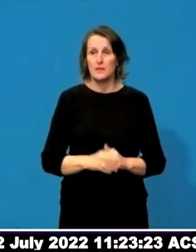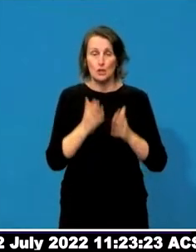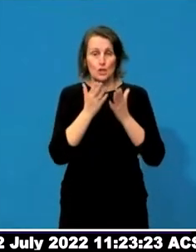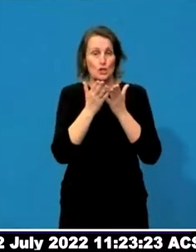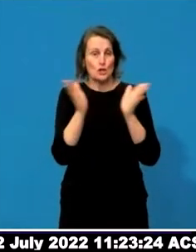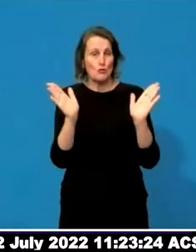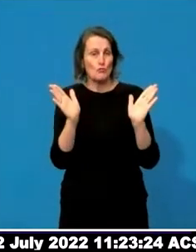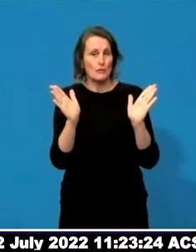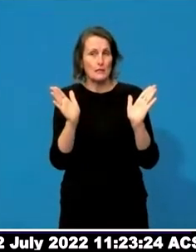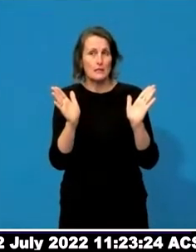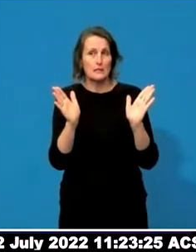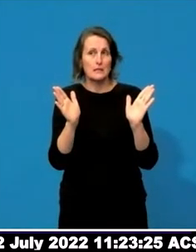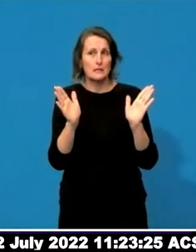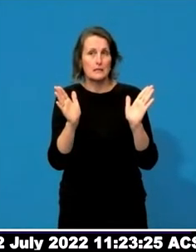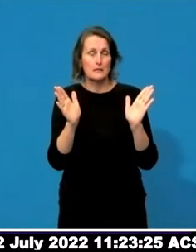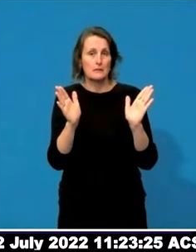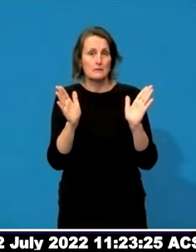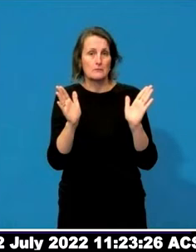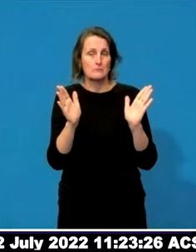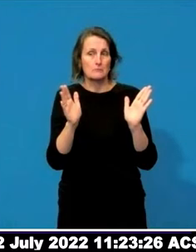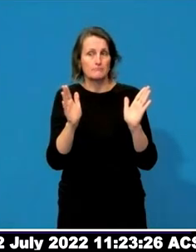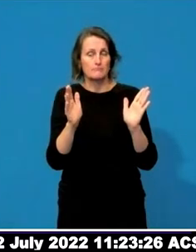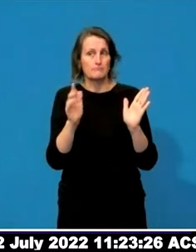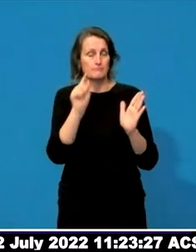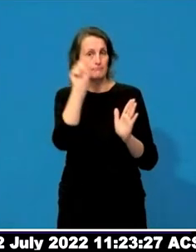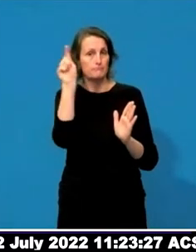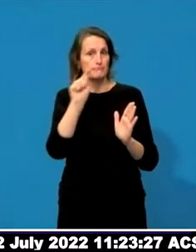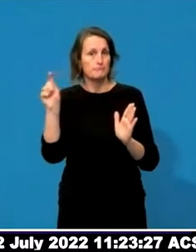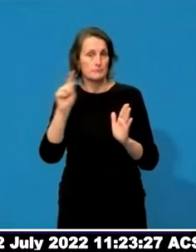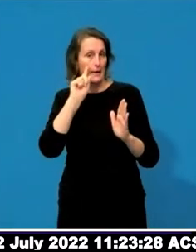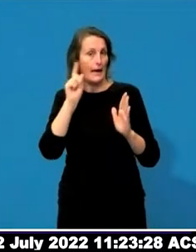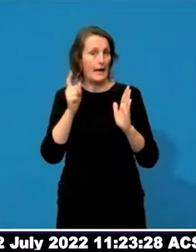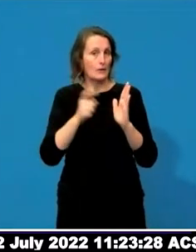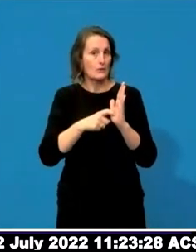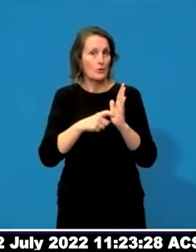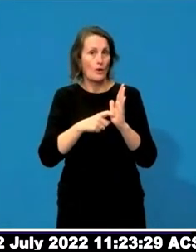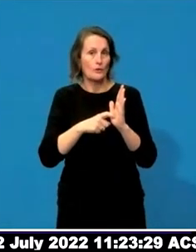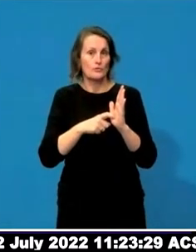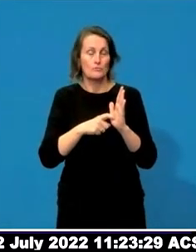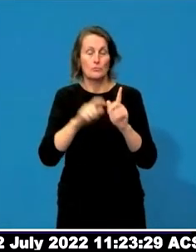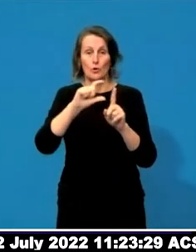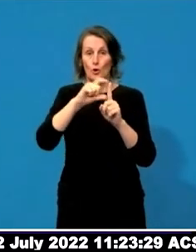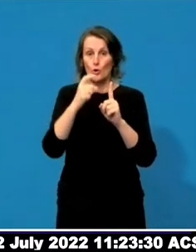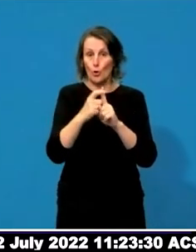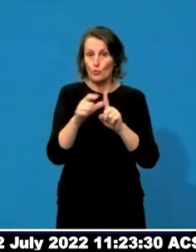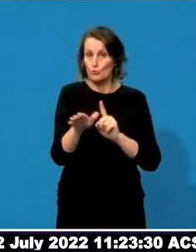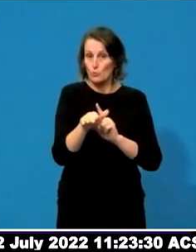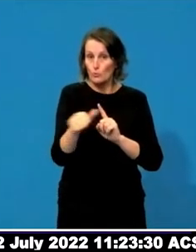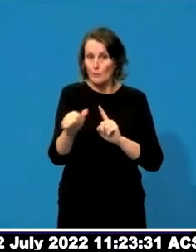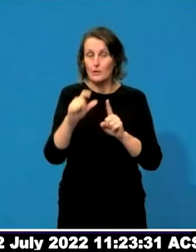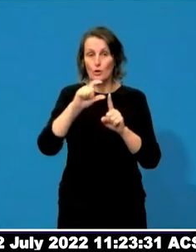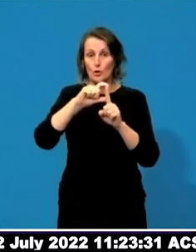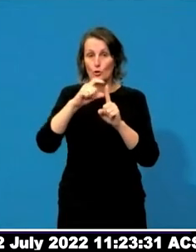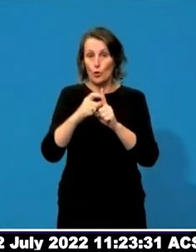that the cultural competence, cultural safety ability to meet the needs